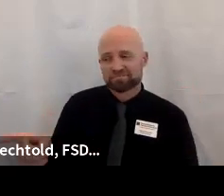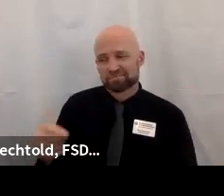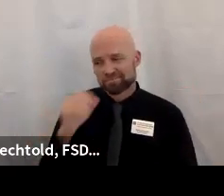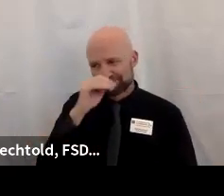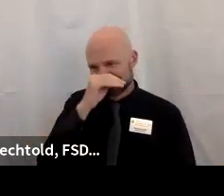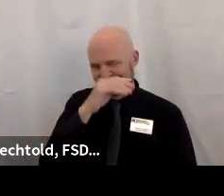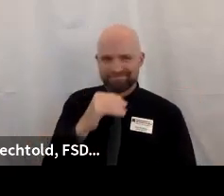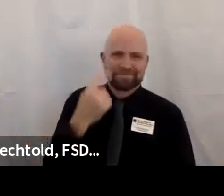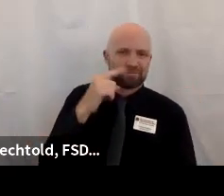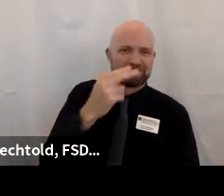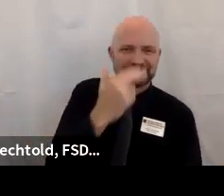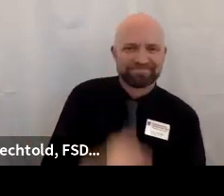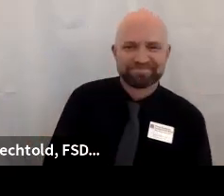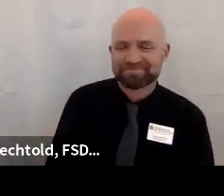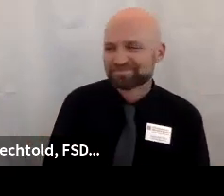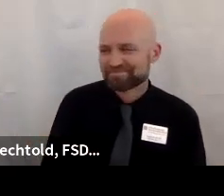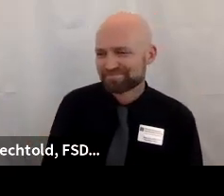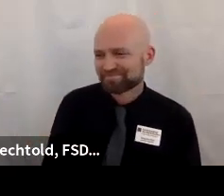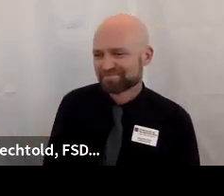Now a cat might be a different story... That's funny